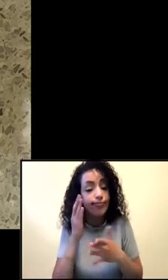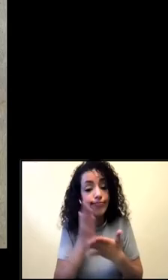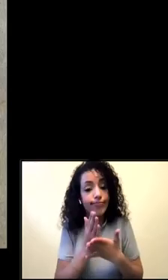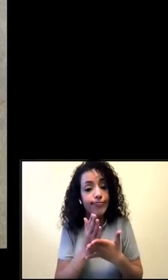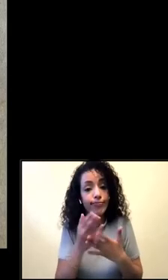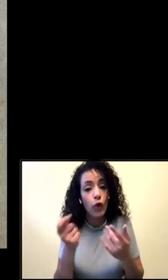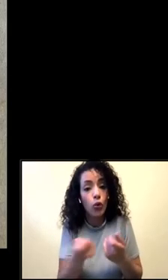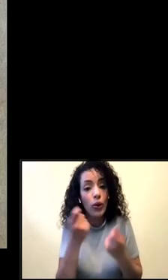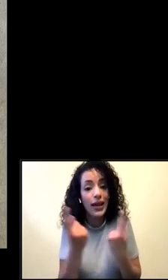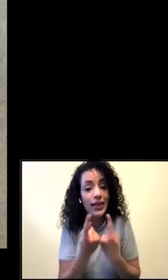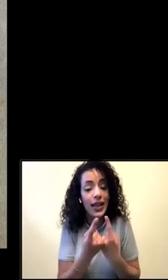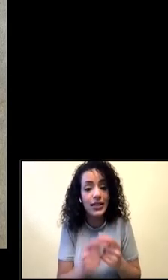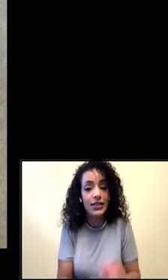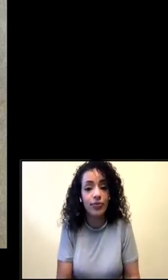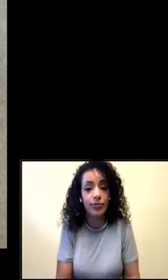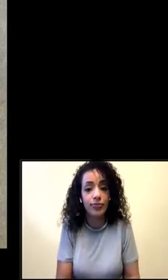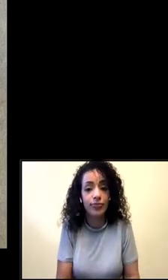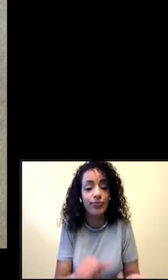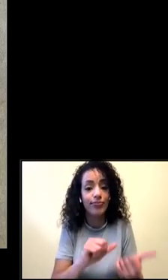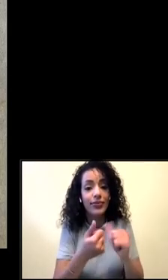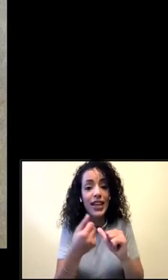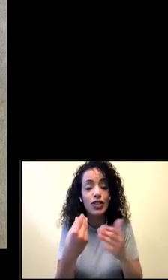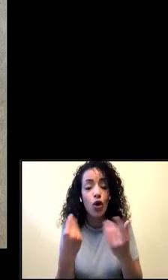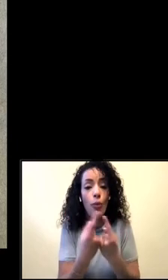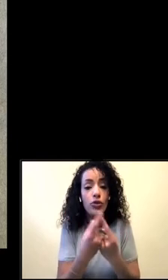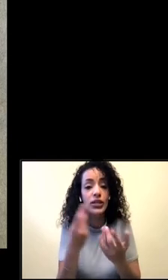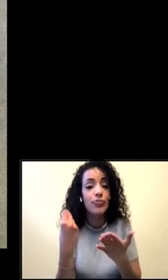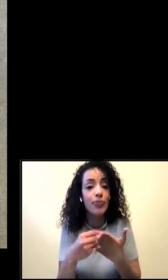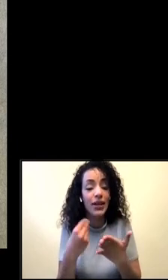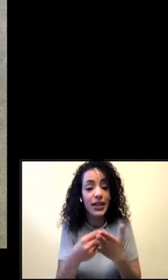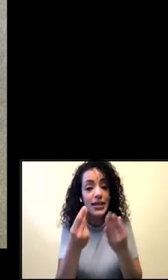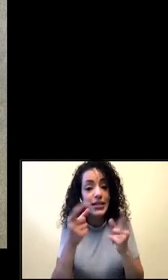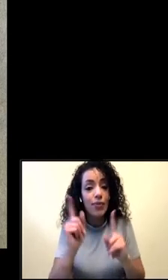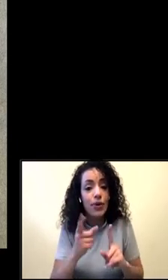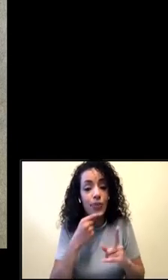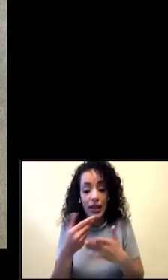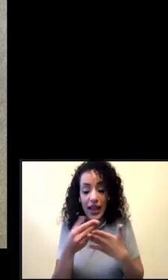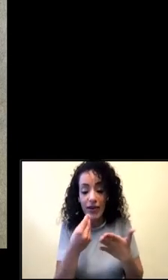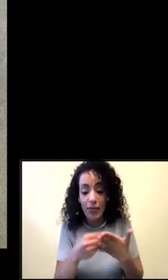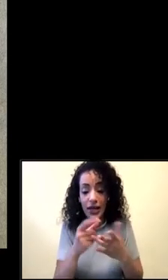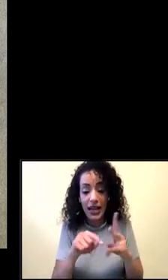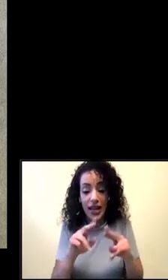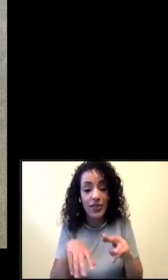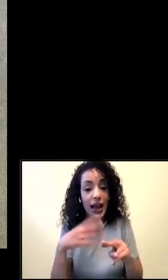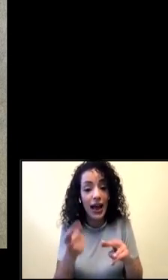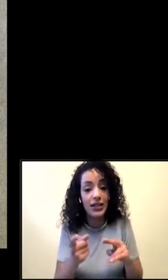the next object is money uh some people carry money if they had it uh some people left behind